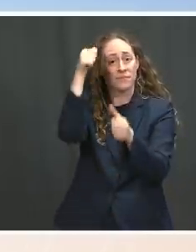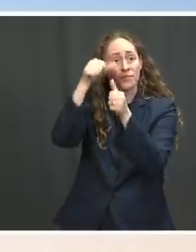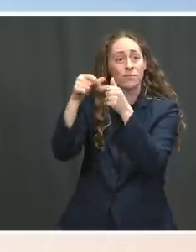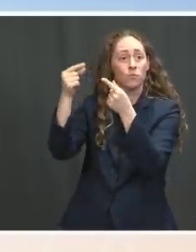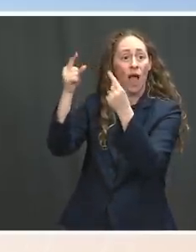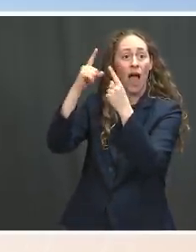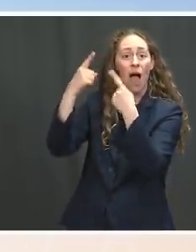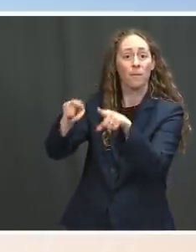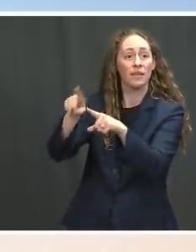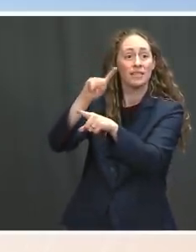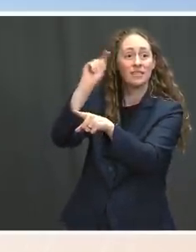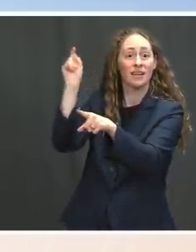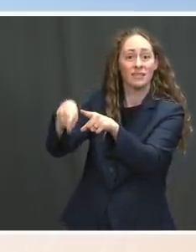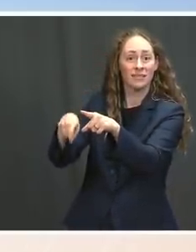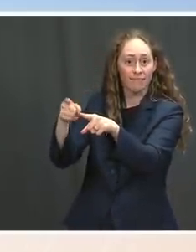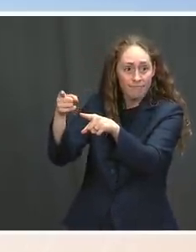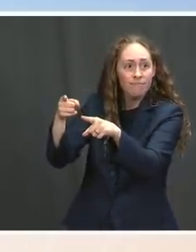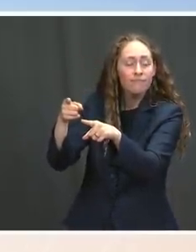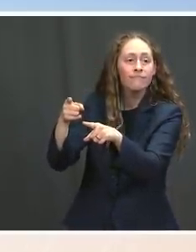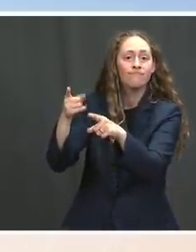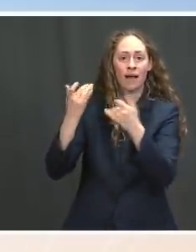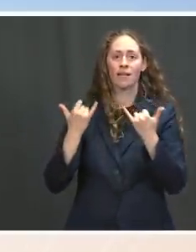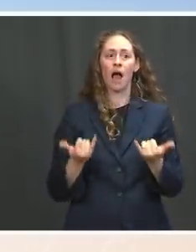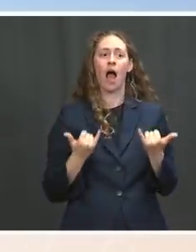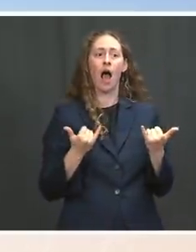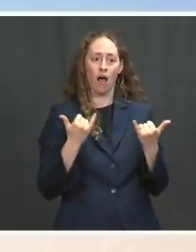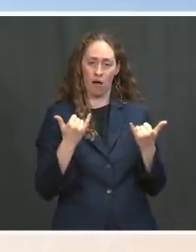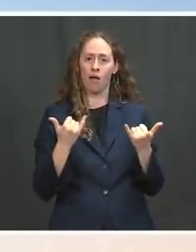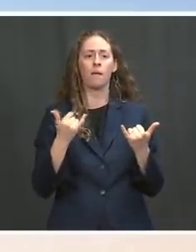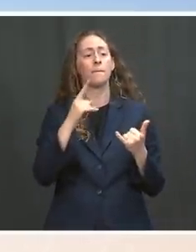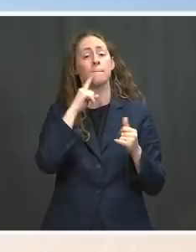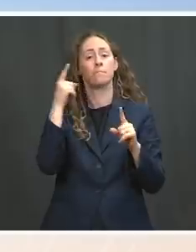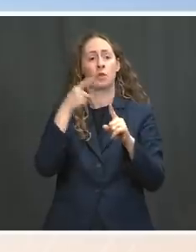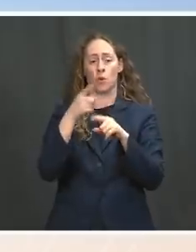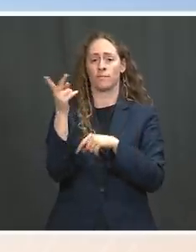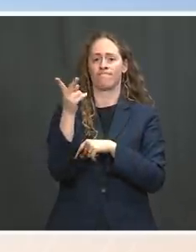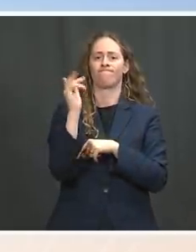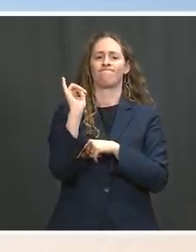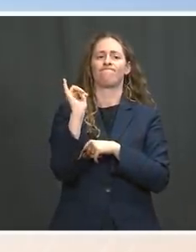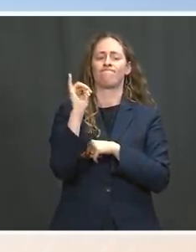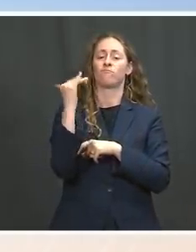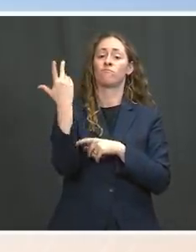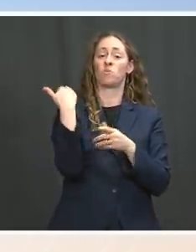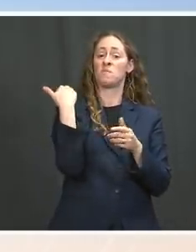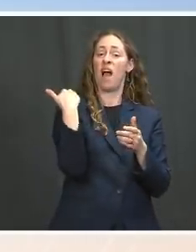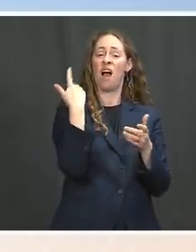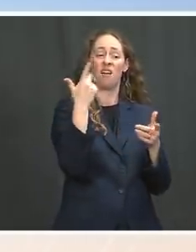but both reminding us about the work that we have to do as a country. Ms. Psaki: Jeff. The Press: Mr. Secretary, Secretary Granholm,